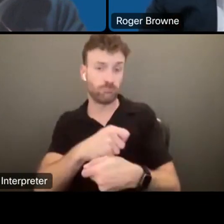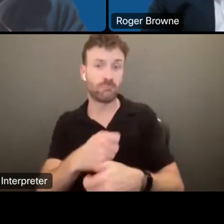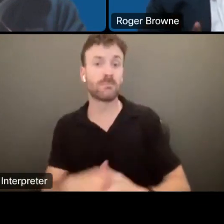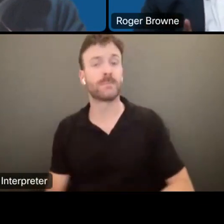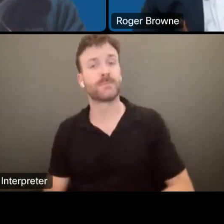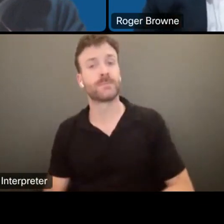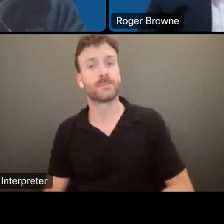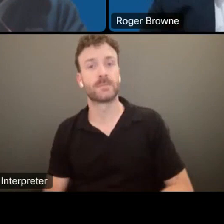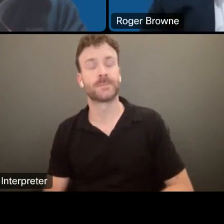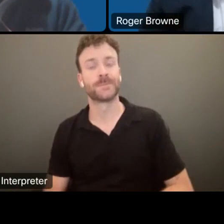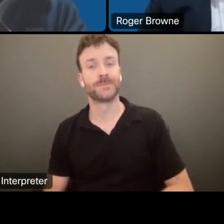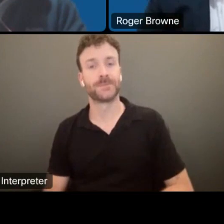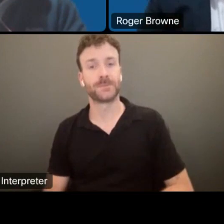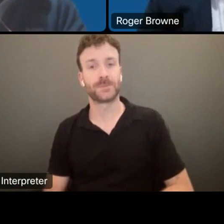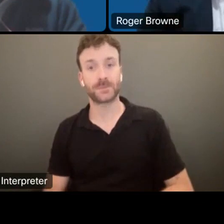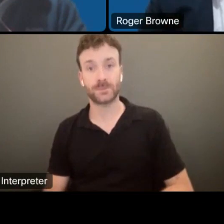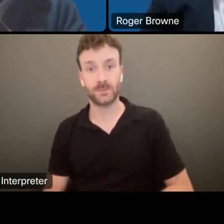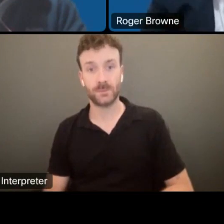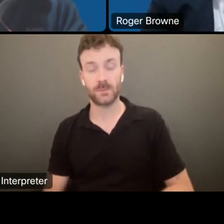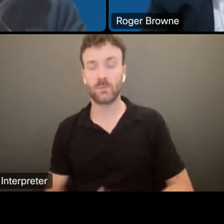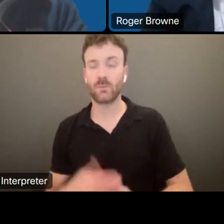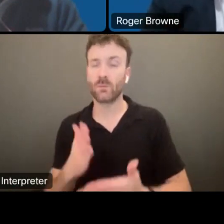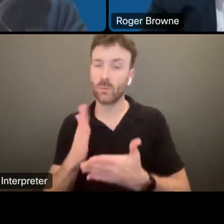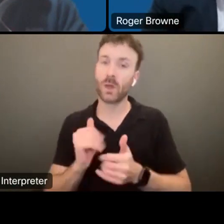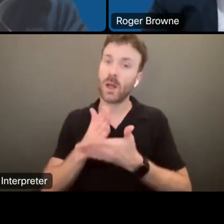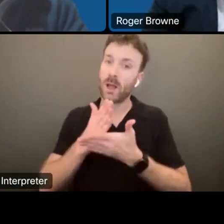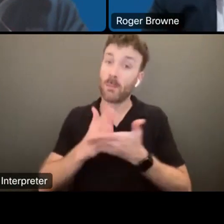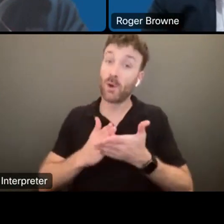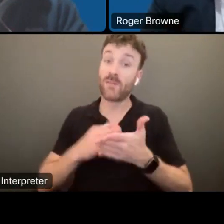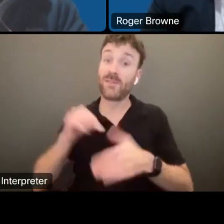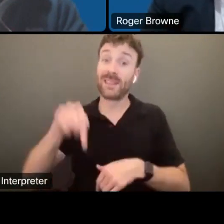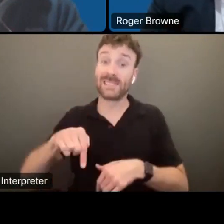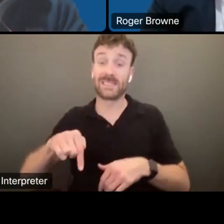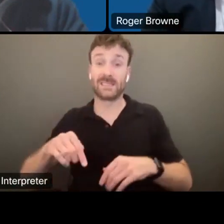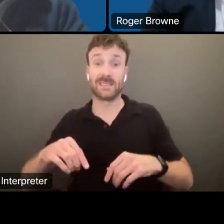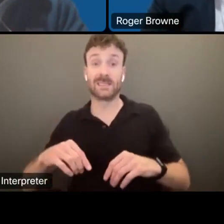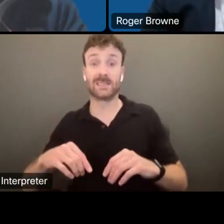I do want to emphasize though that as part of this whole exercise, we are working to